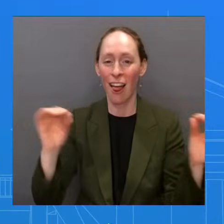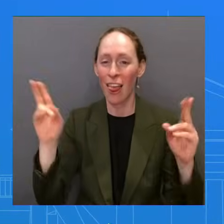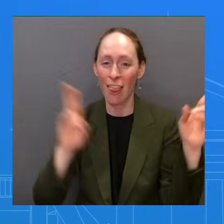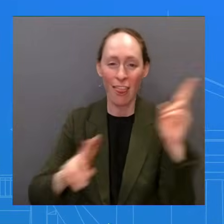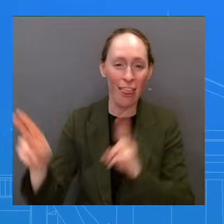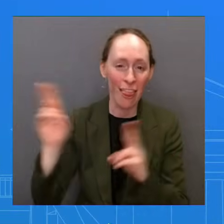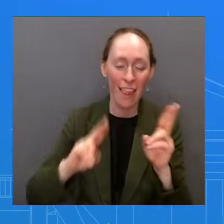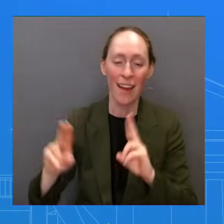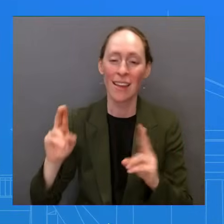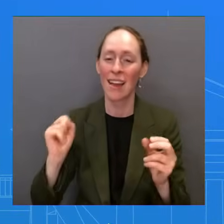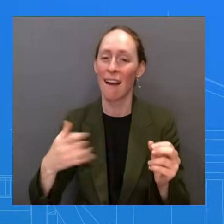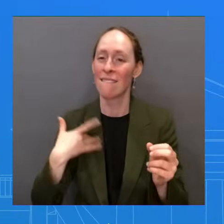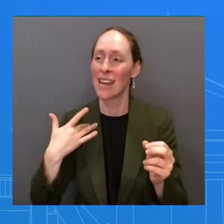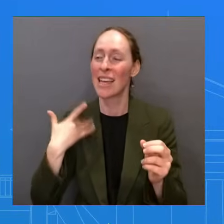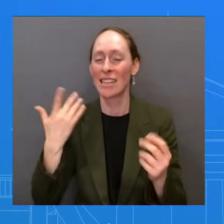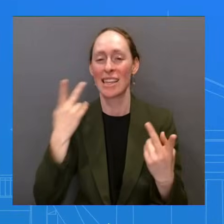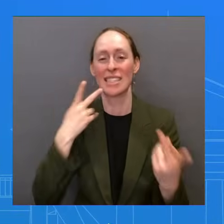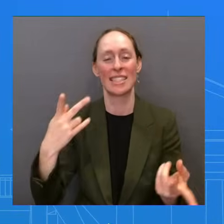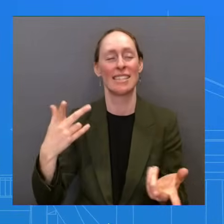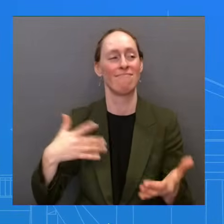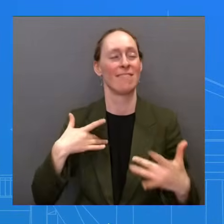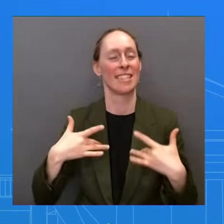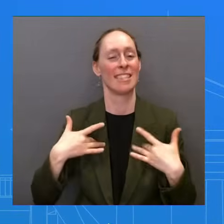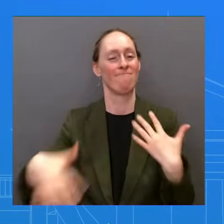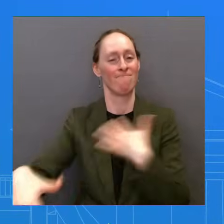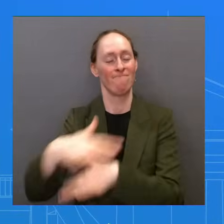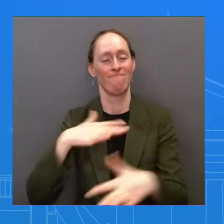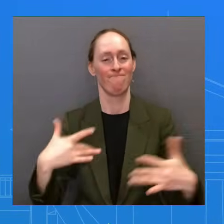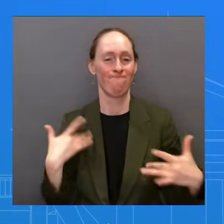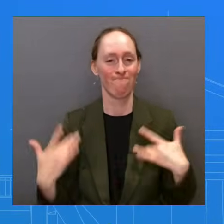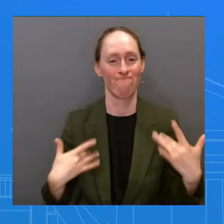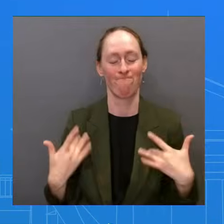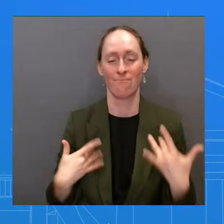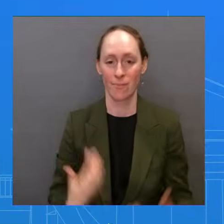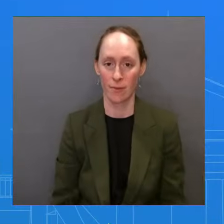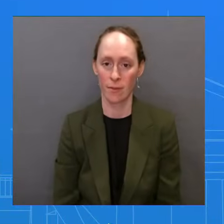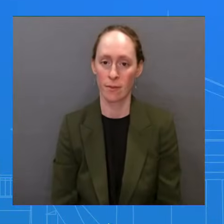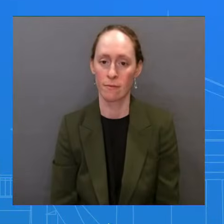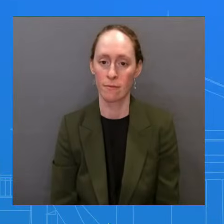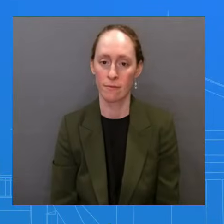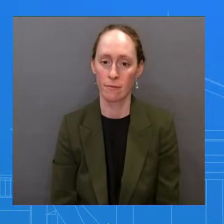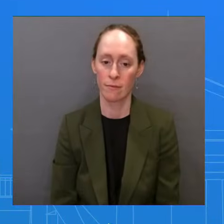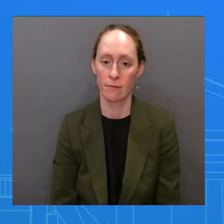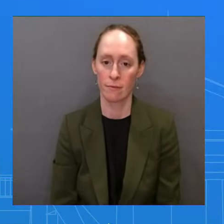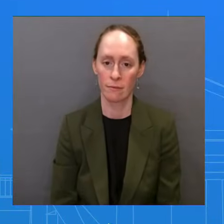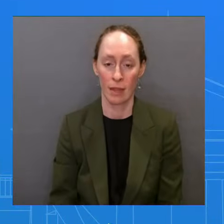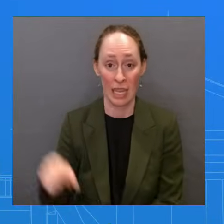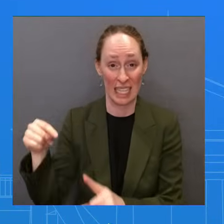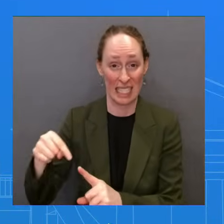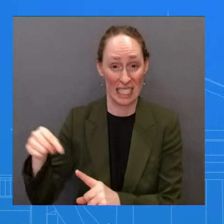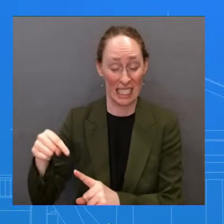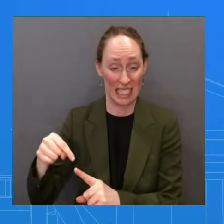As it relates to this particular issue, I would have to leave it to the Secret Service.